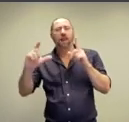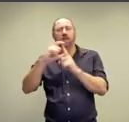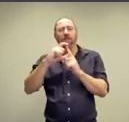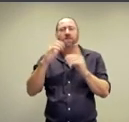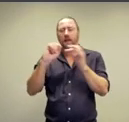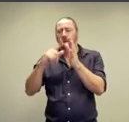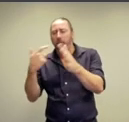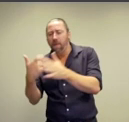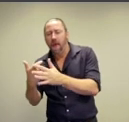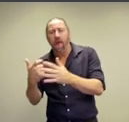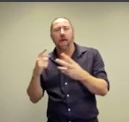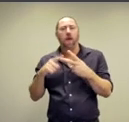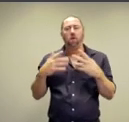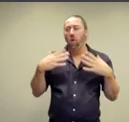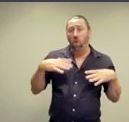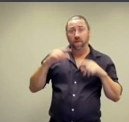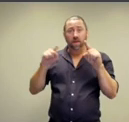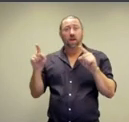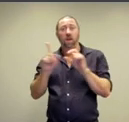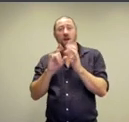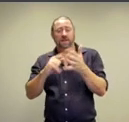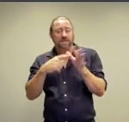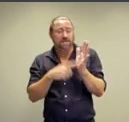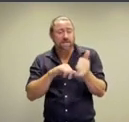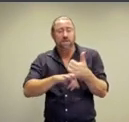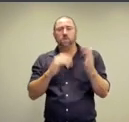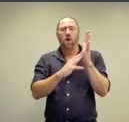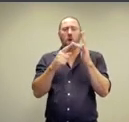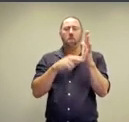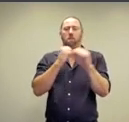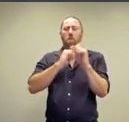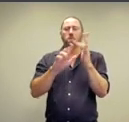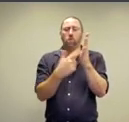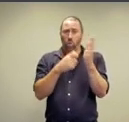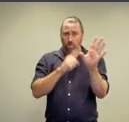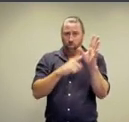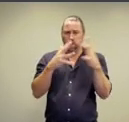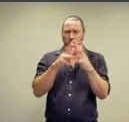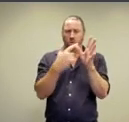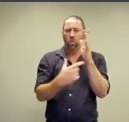Harley Davidson, Beck and a host of other clothiers including Sears and Montgomery